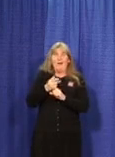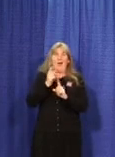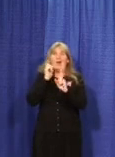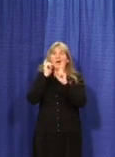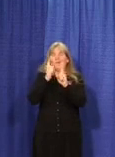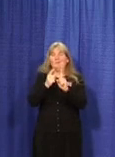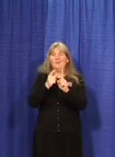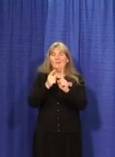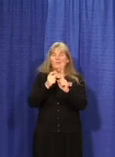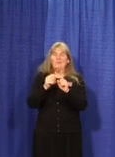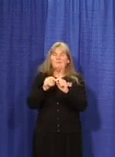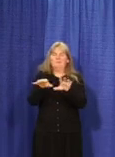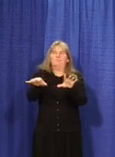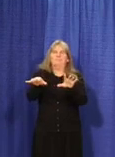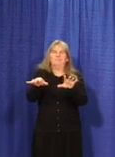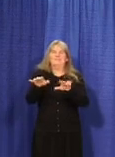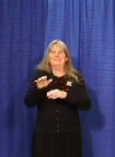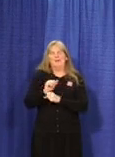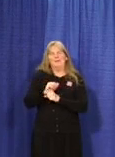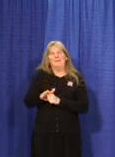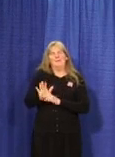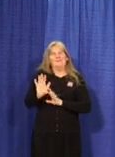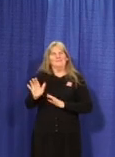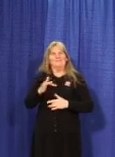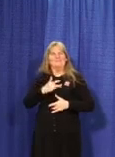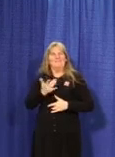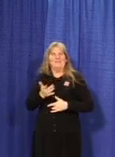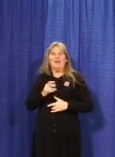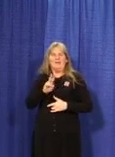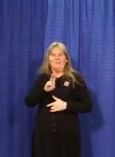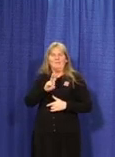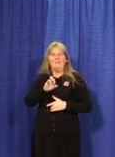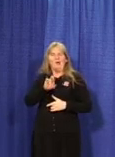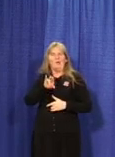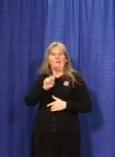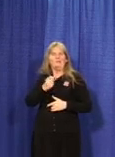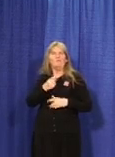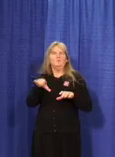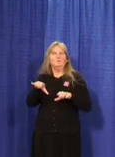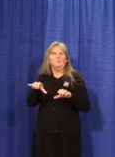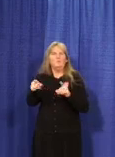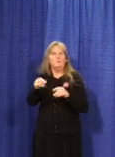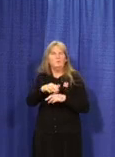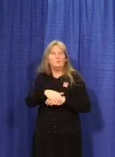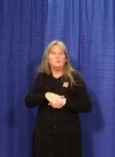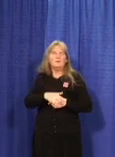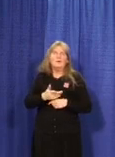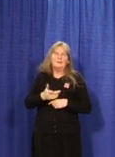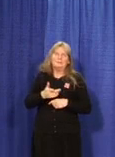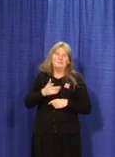possible. That is basically what viruses live for, if you could say that they live which technically,